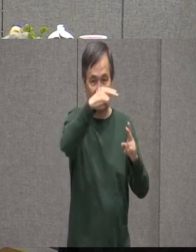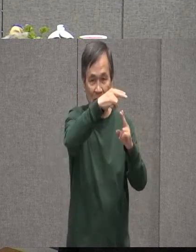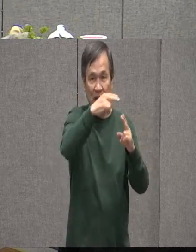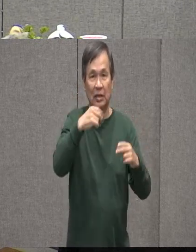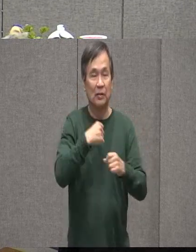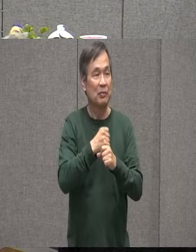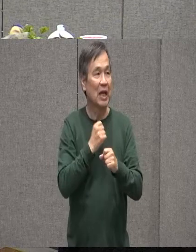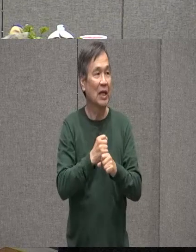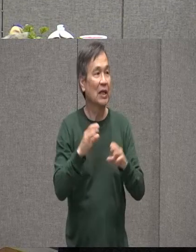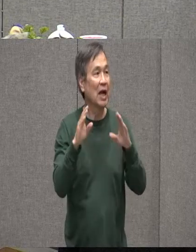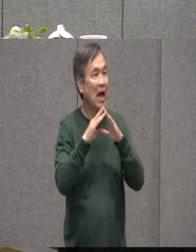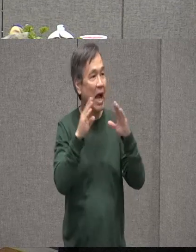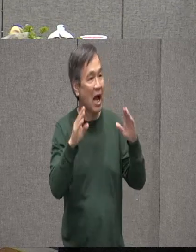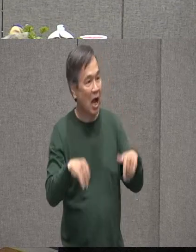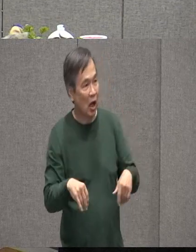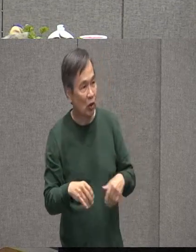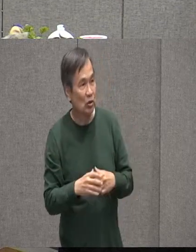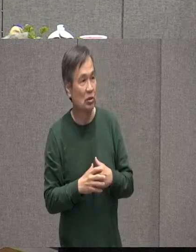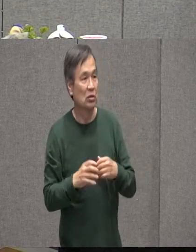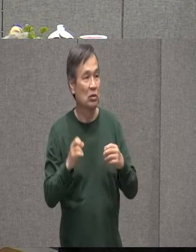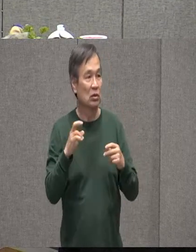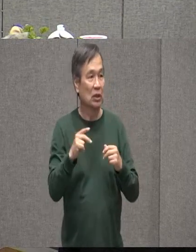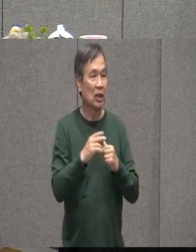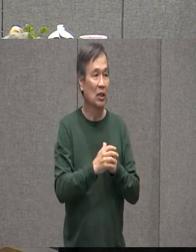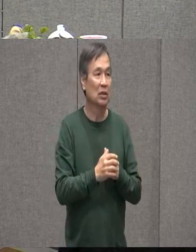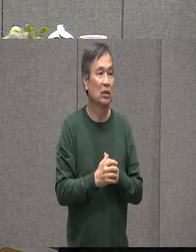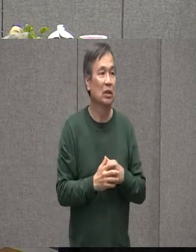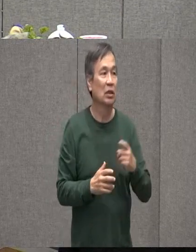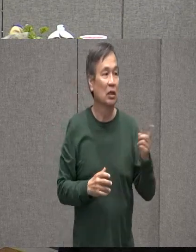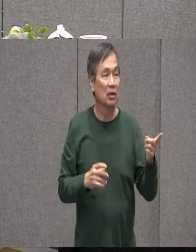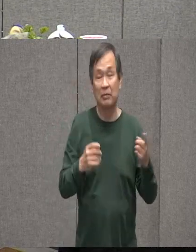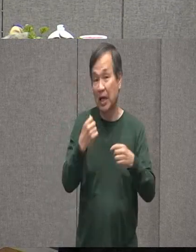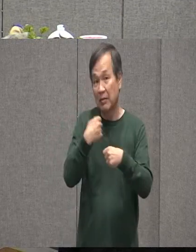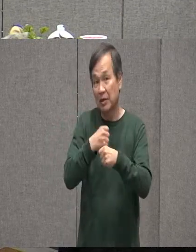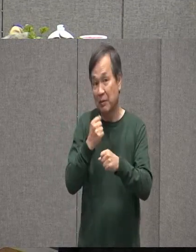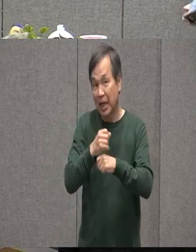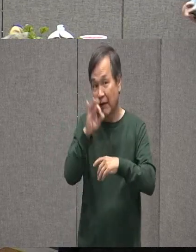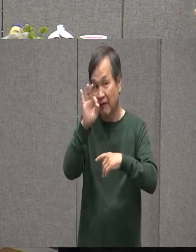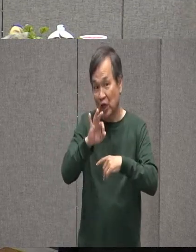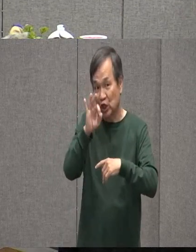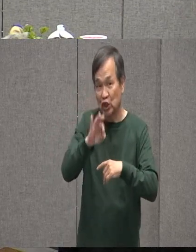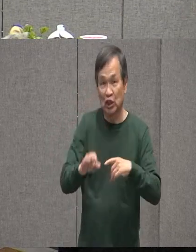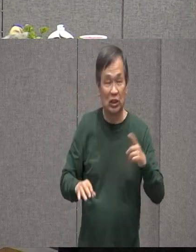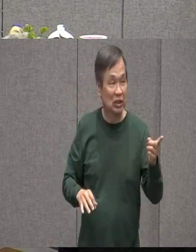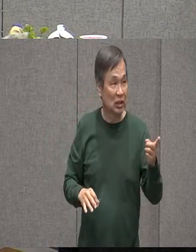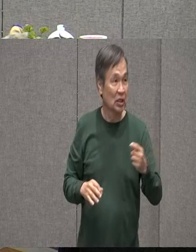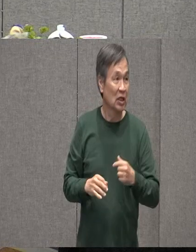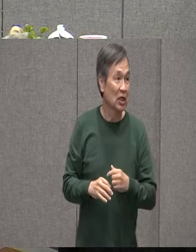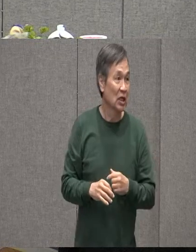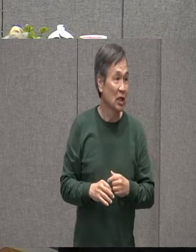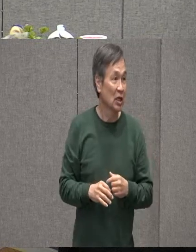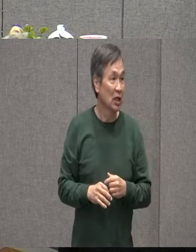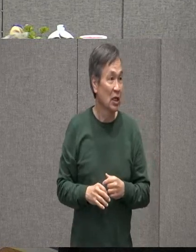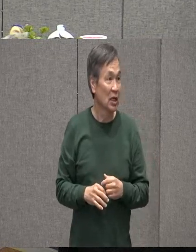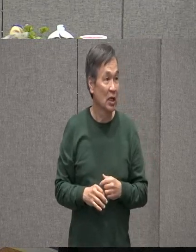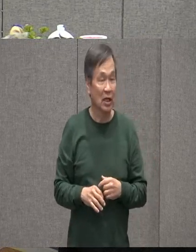by gluing in cardboard levels and stairs, furniture, things like that. Do you think Chewbacca would fit in there? Oh, I think Chewbacca would fit in there.